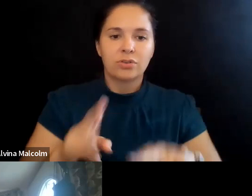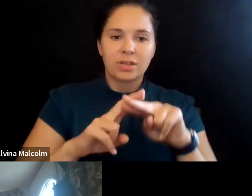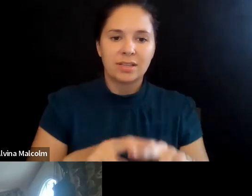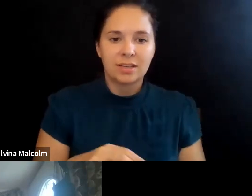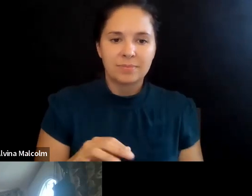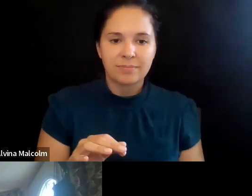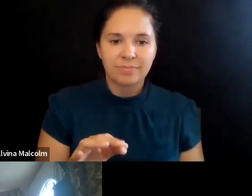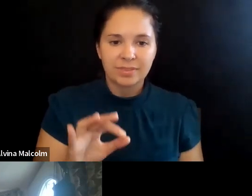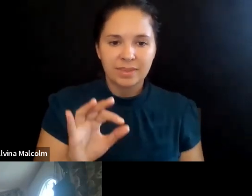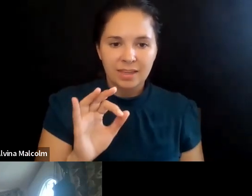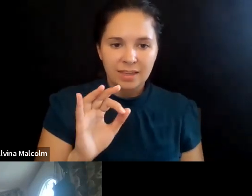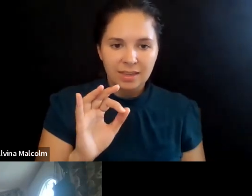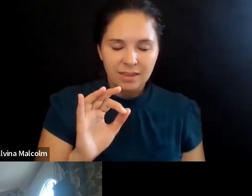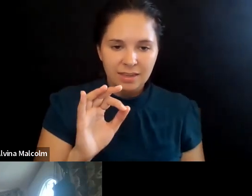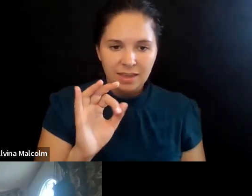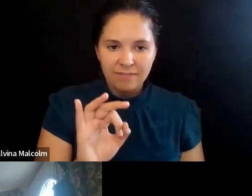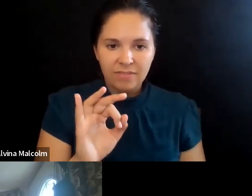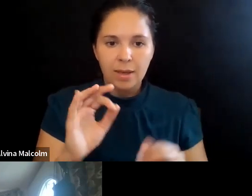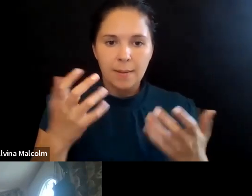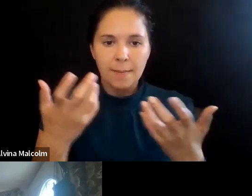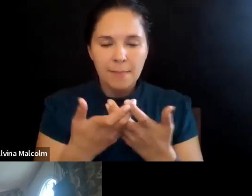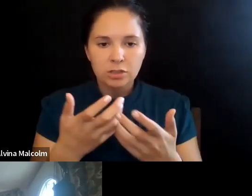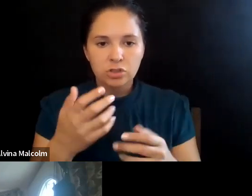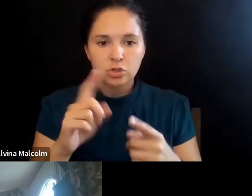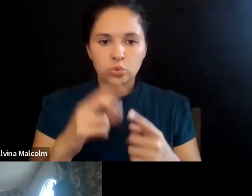follow the person in a disaster across